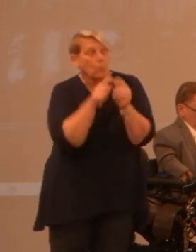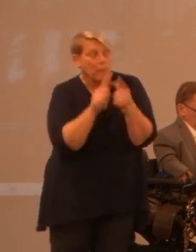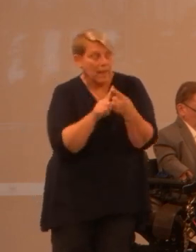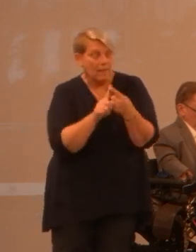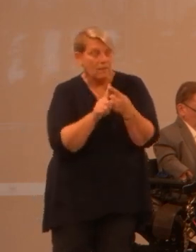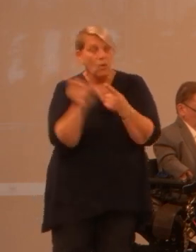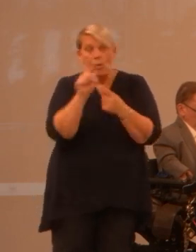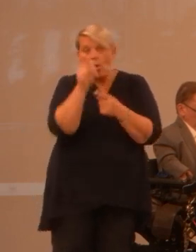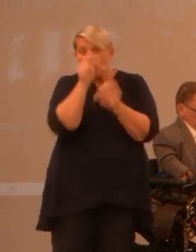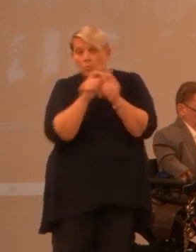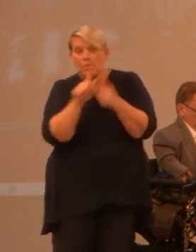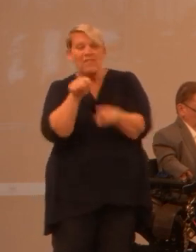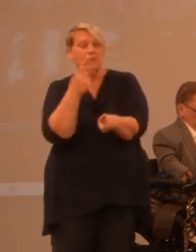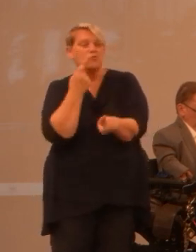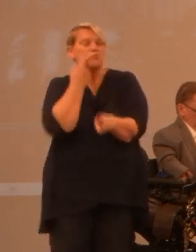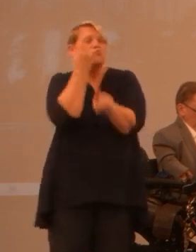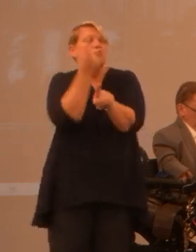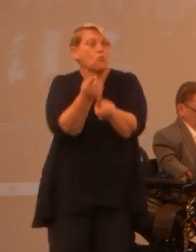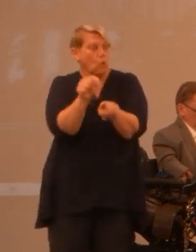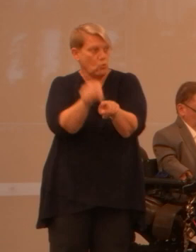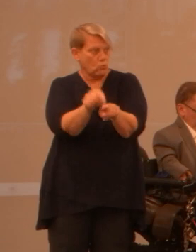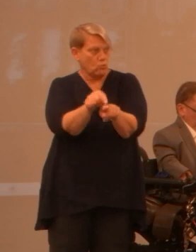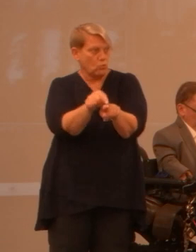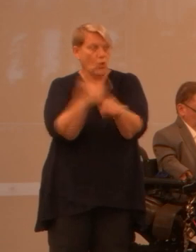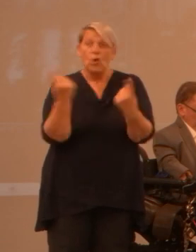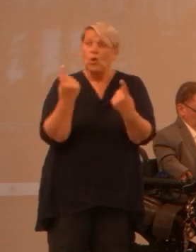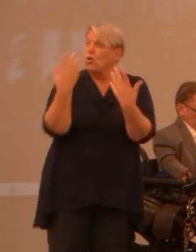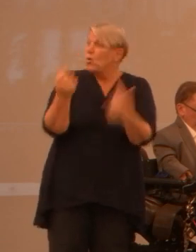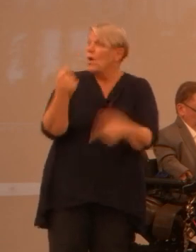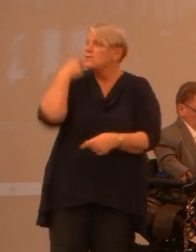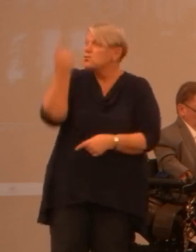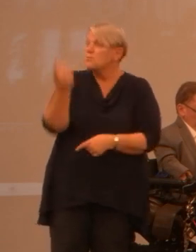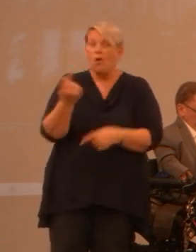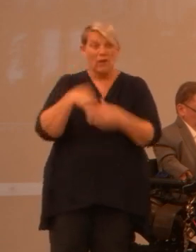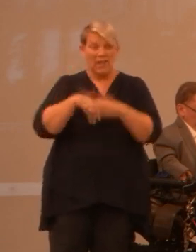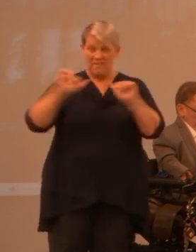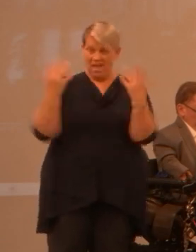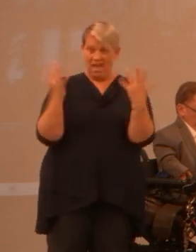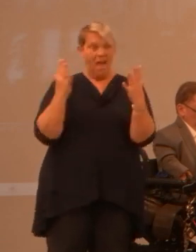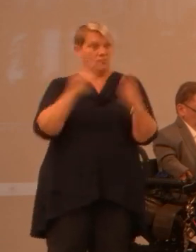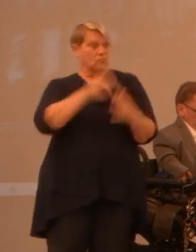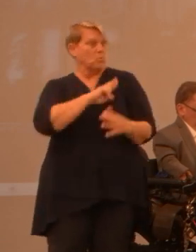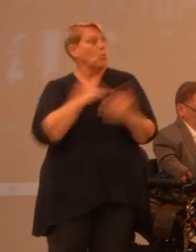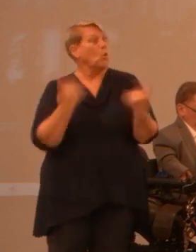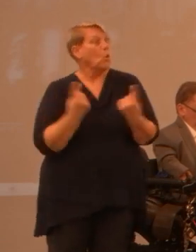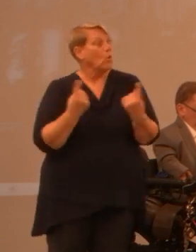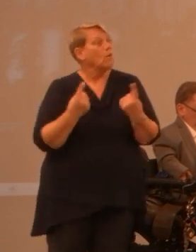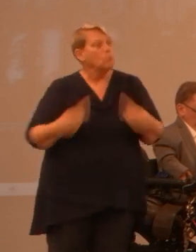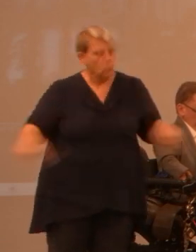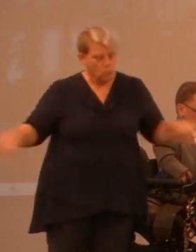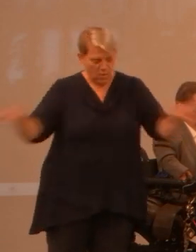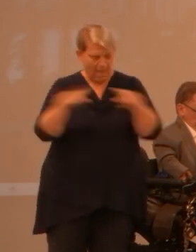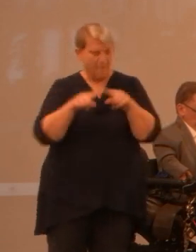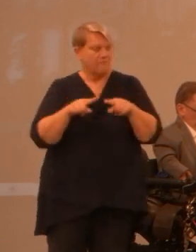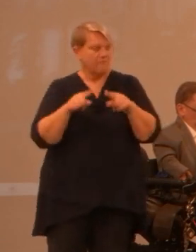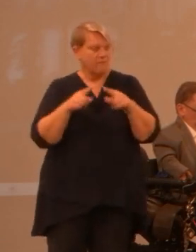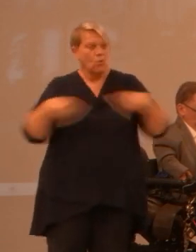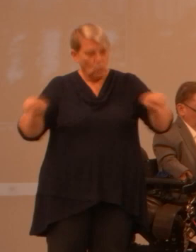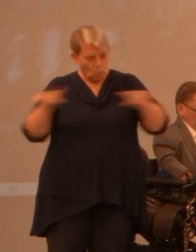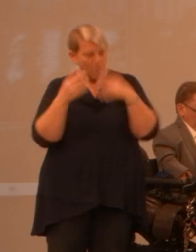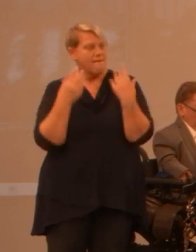could be this tomorrow. Who's got tomorrow in their hands? We have. We have, as part